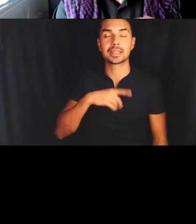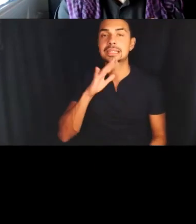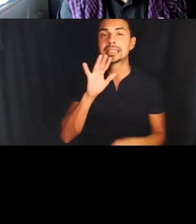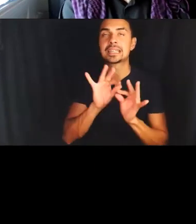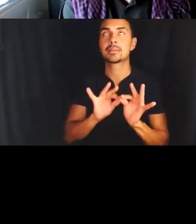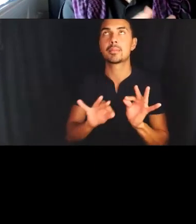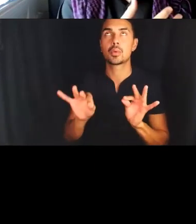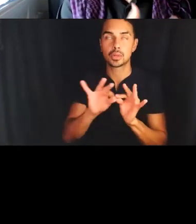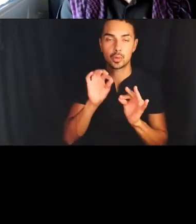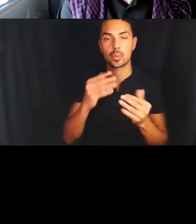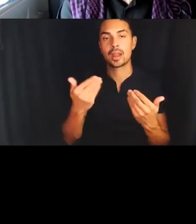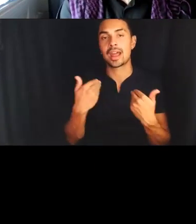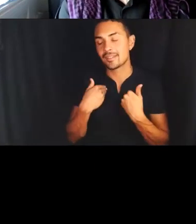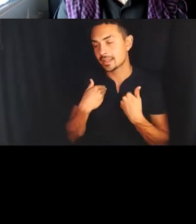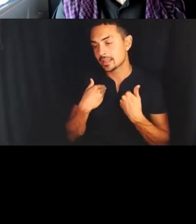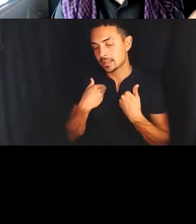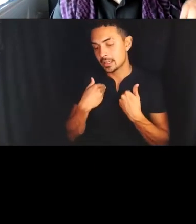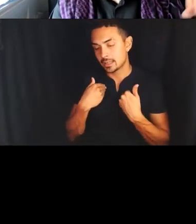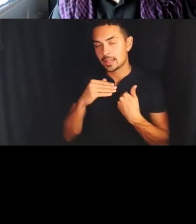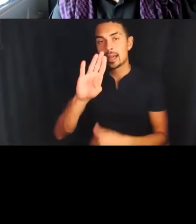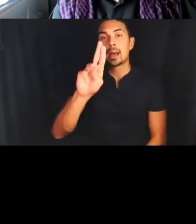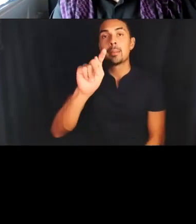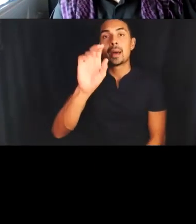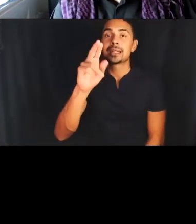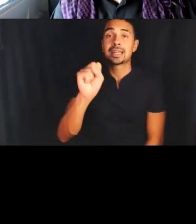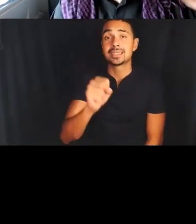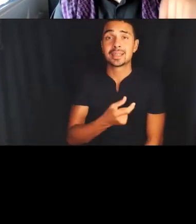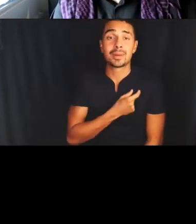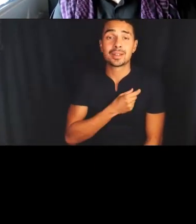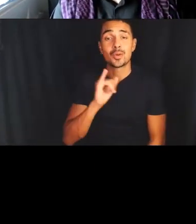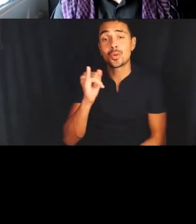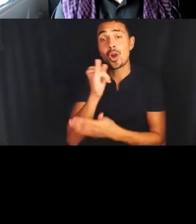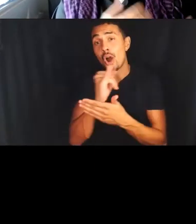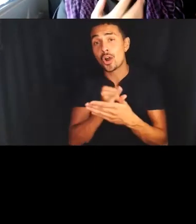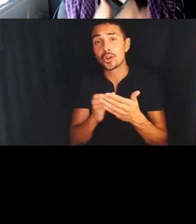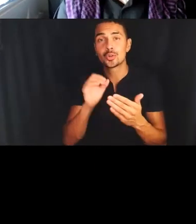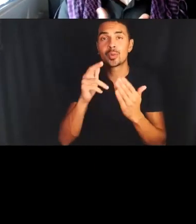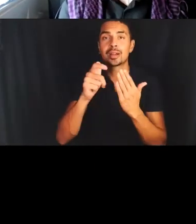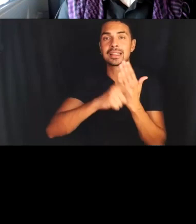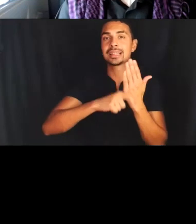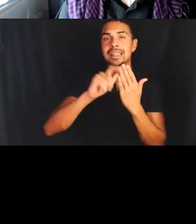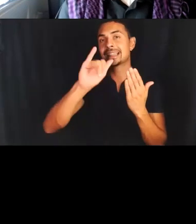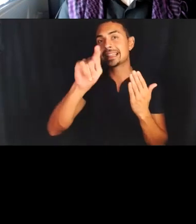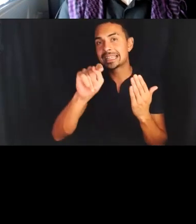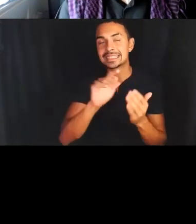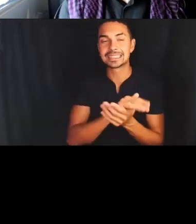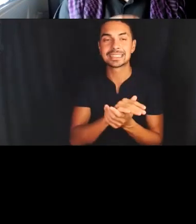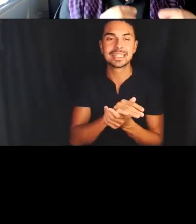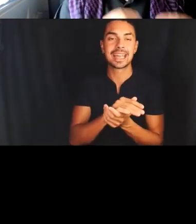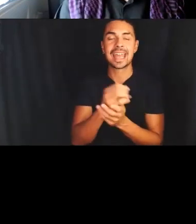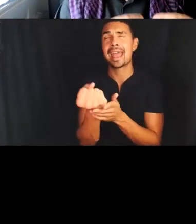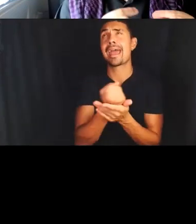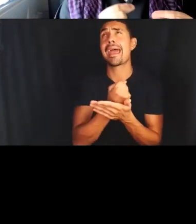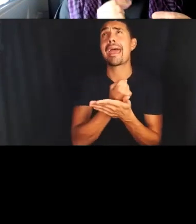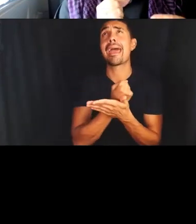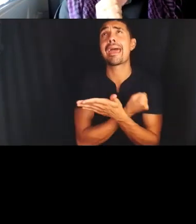Or having a buttons or having art or having literature or having anything that says